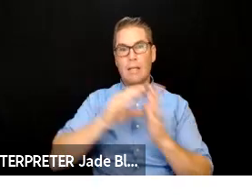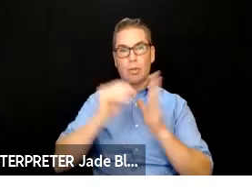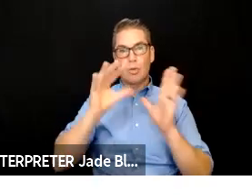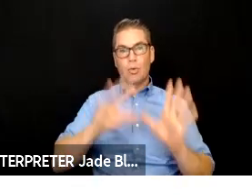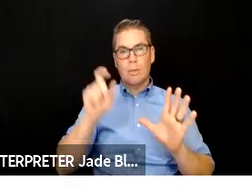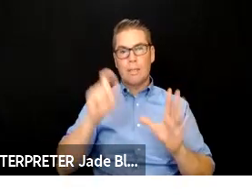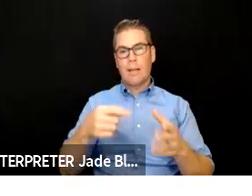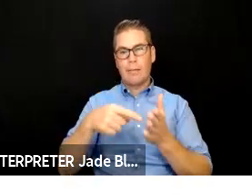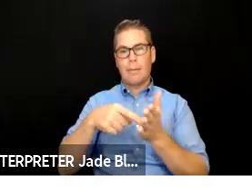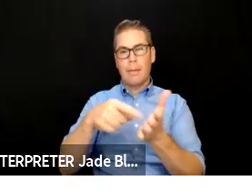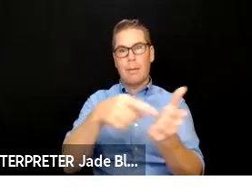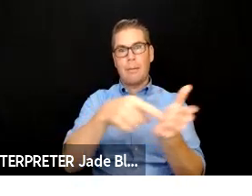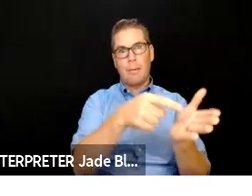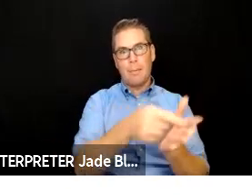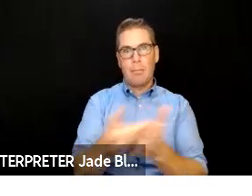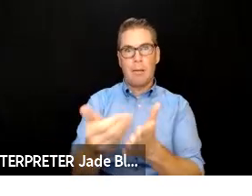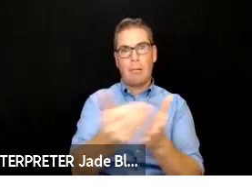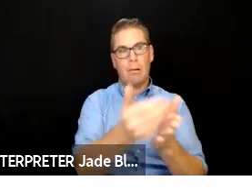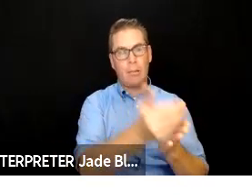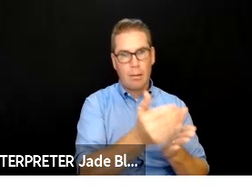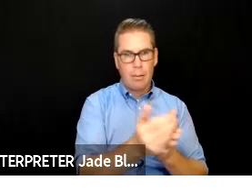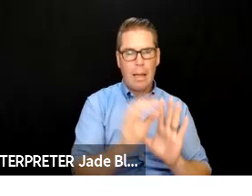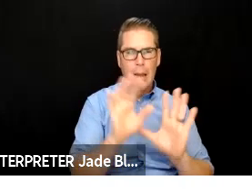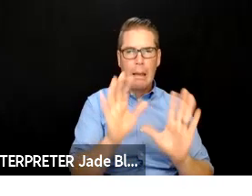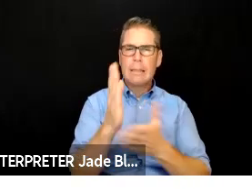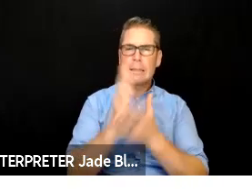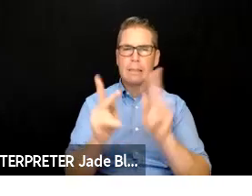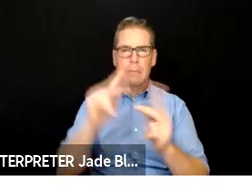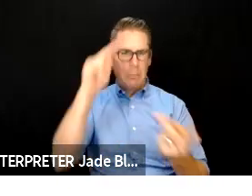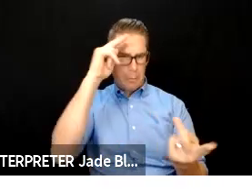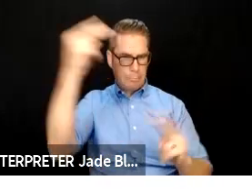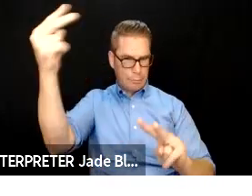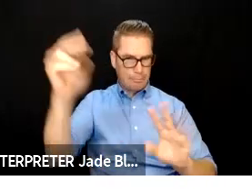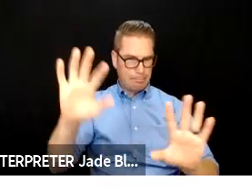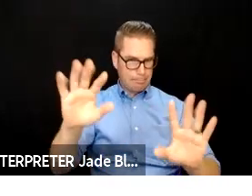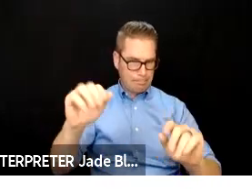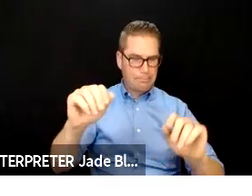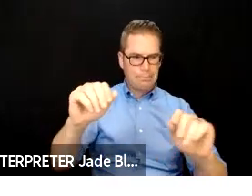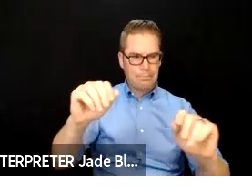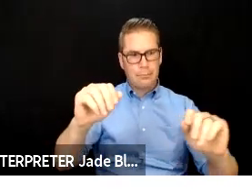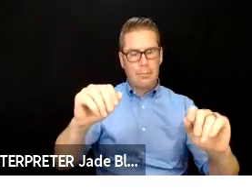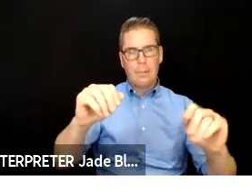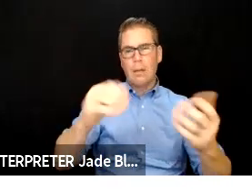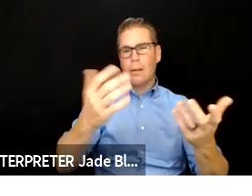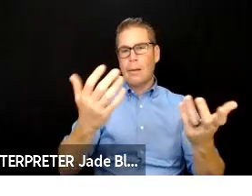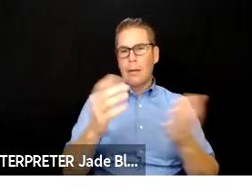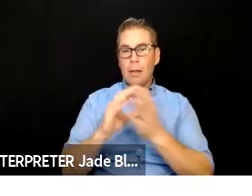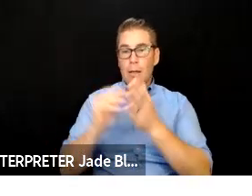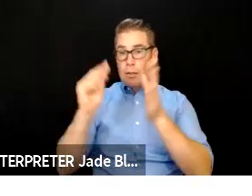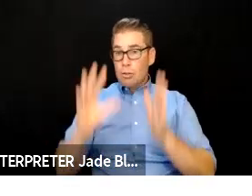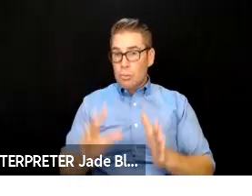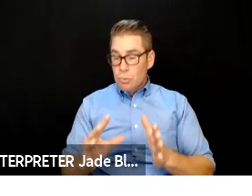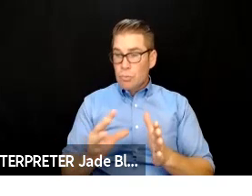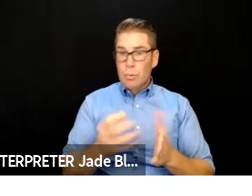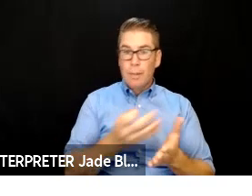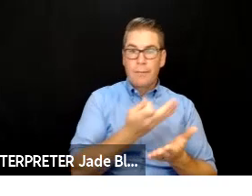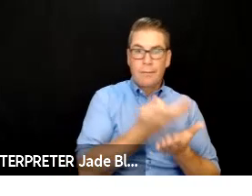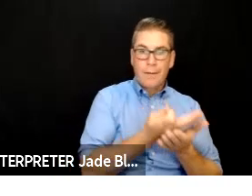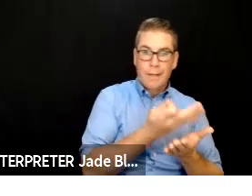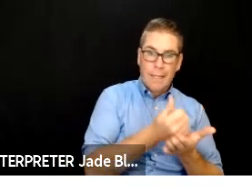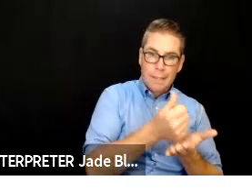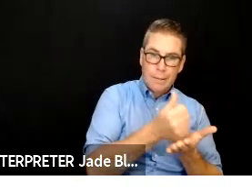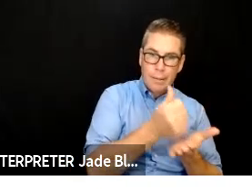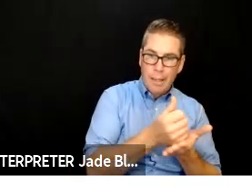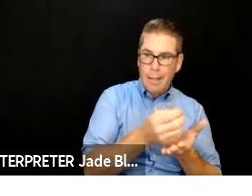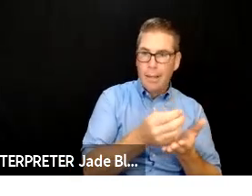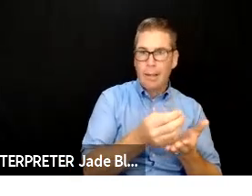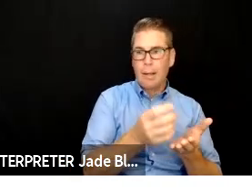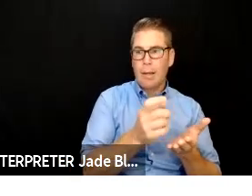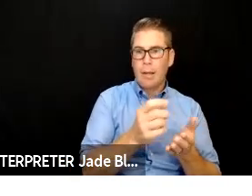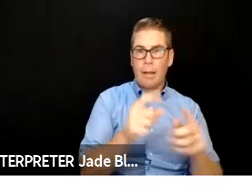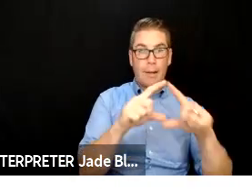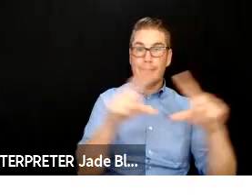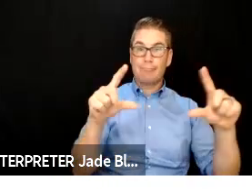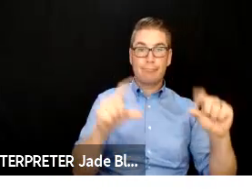Sally Potter: There's a kind of a misconception that you know students get financial aid and they get some kind of like a gift certificate or like a voucher.